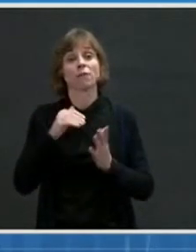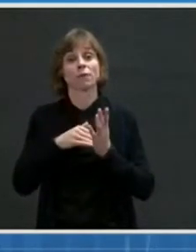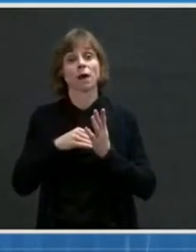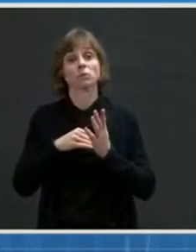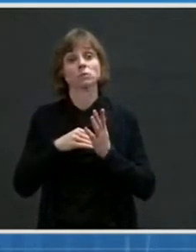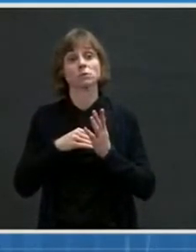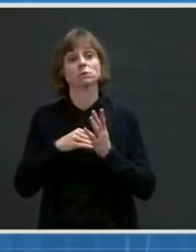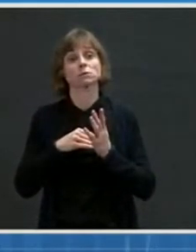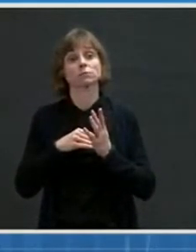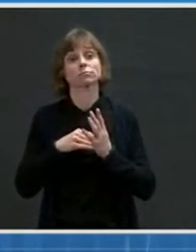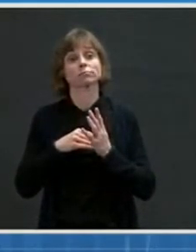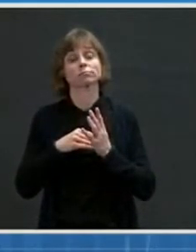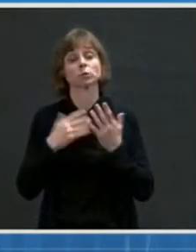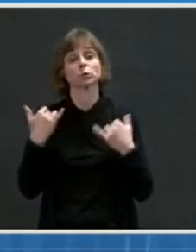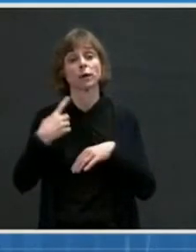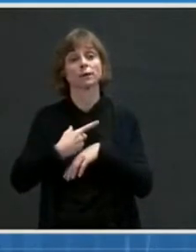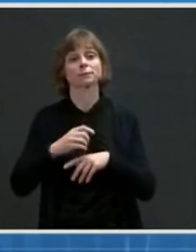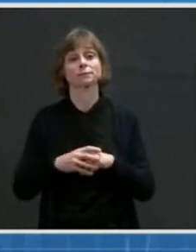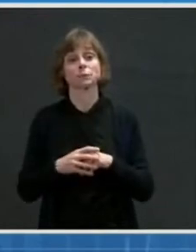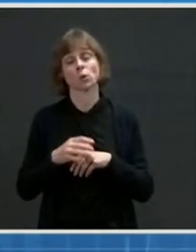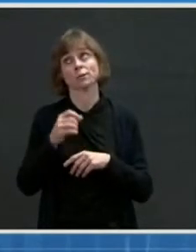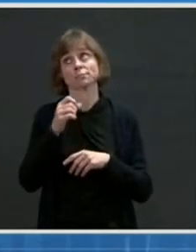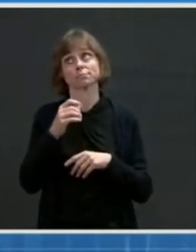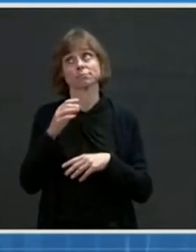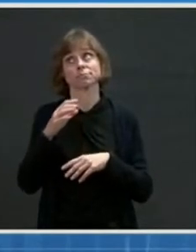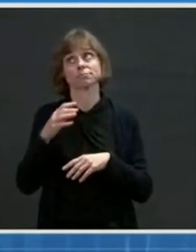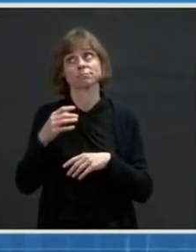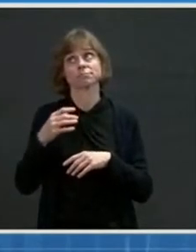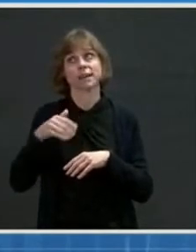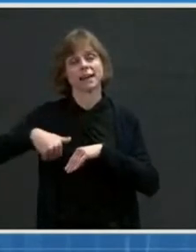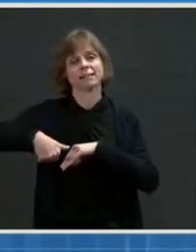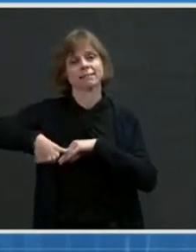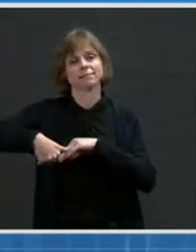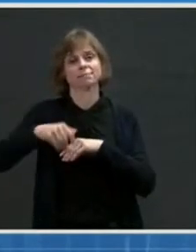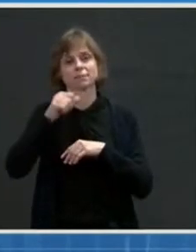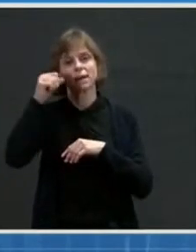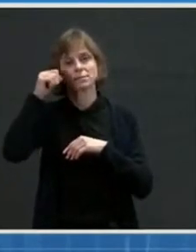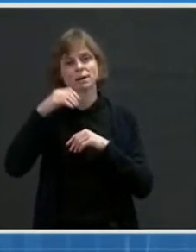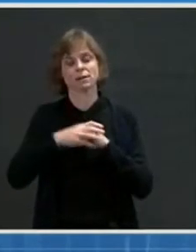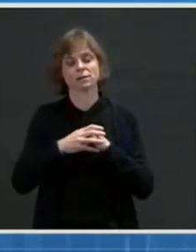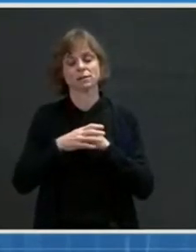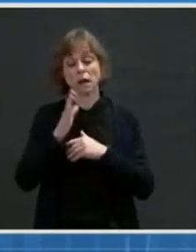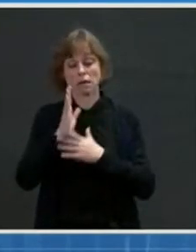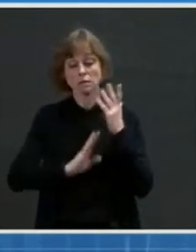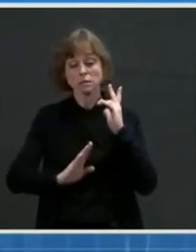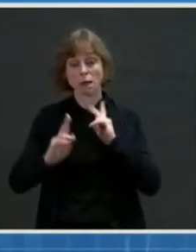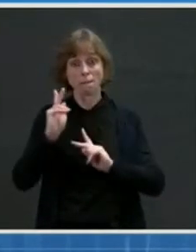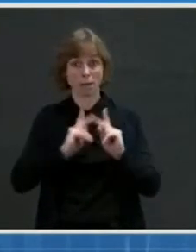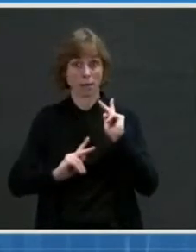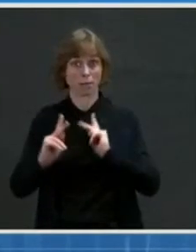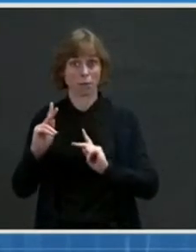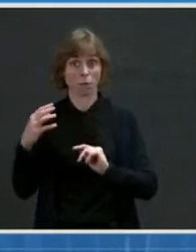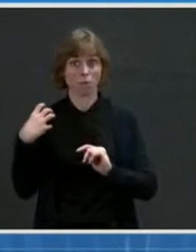MY SECOND QUESTION, WE HIT THE 500,000 MARK TODAY, OR I GUESS